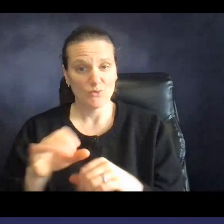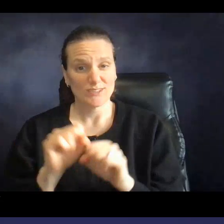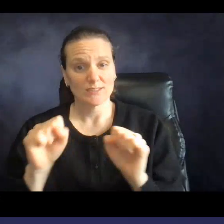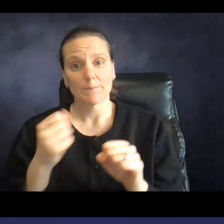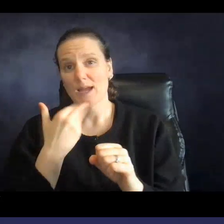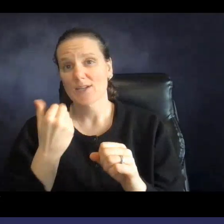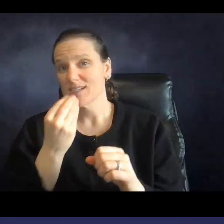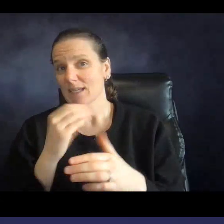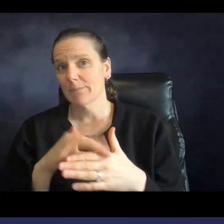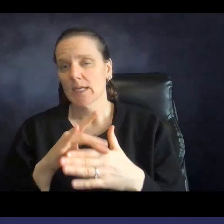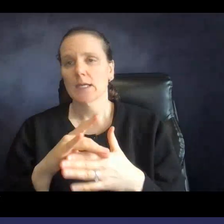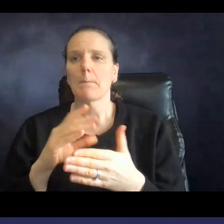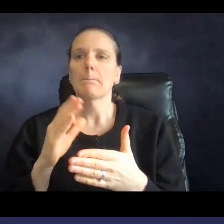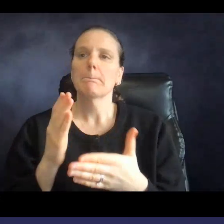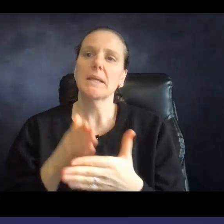Medium rare if you can tolerate it.